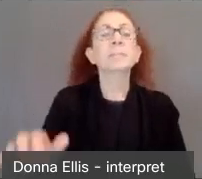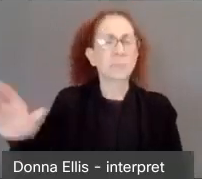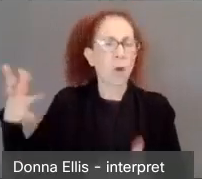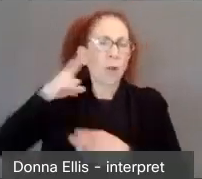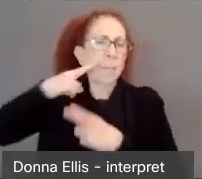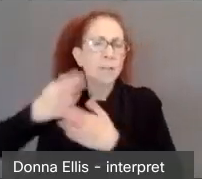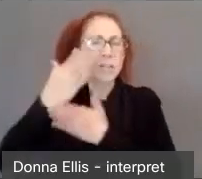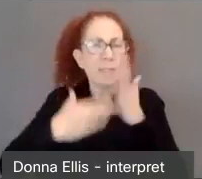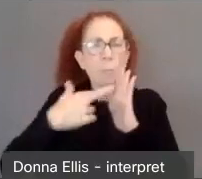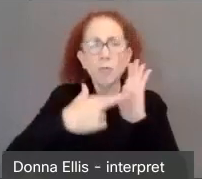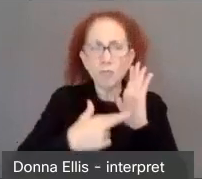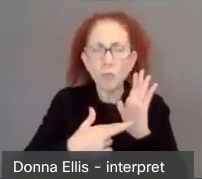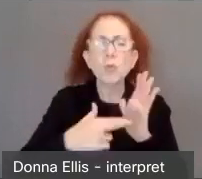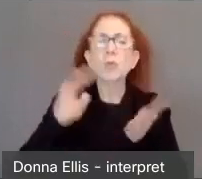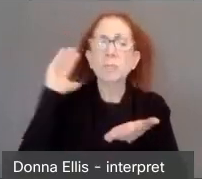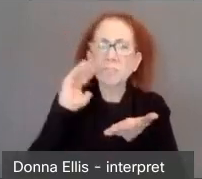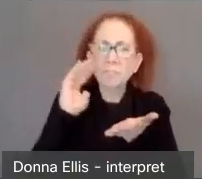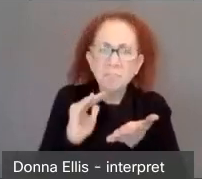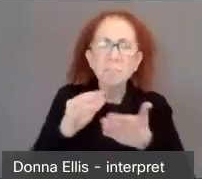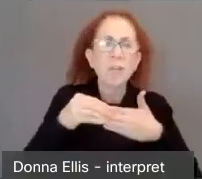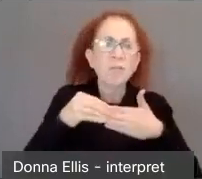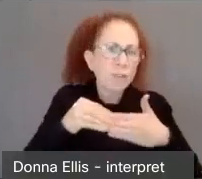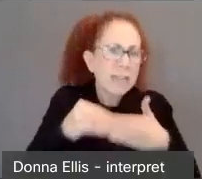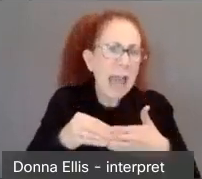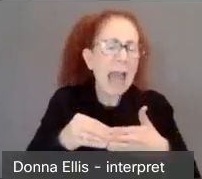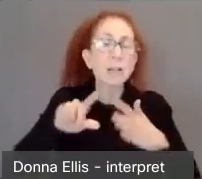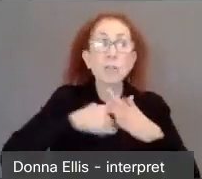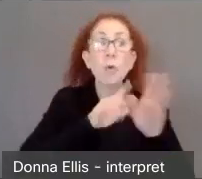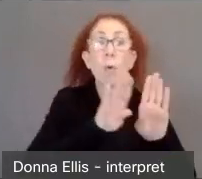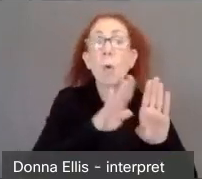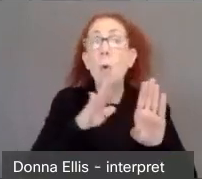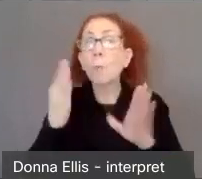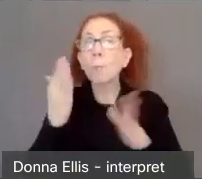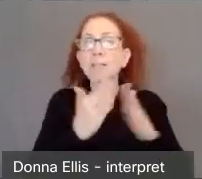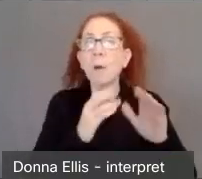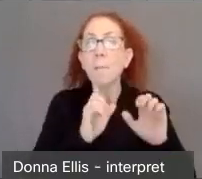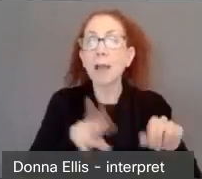and things are starting to open up and get back to normal and we know that people are craving